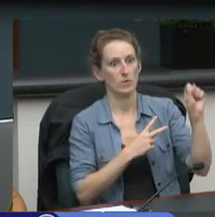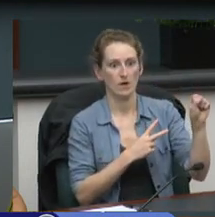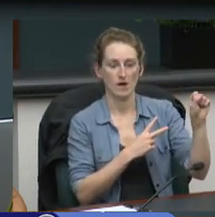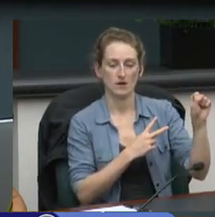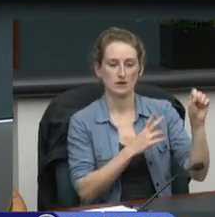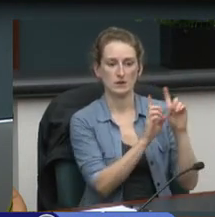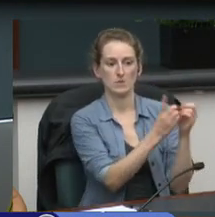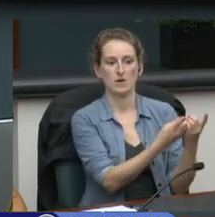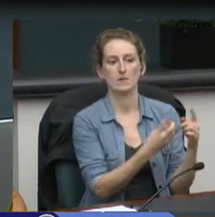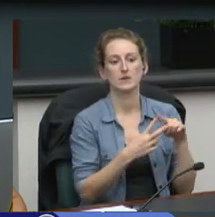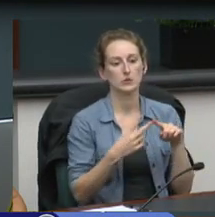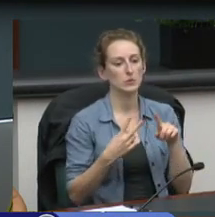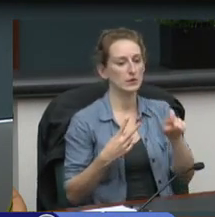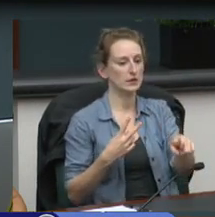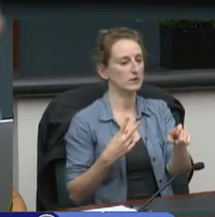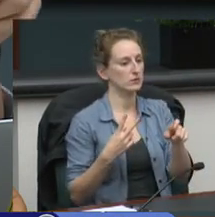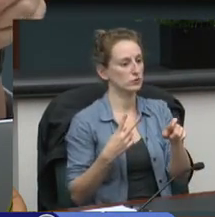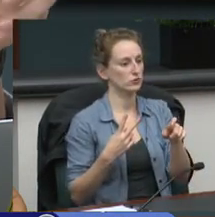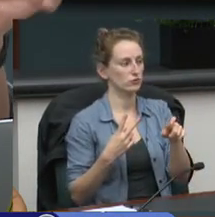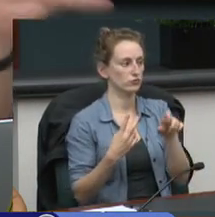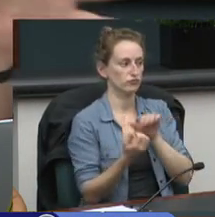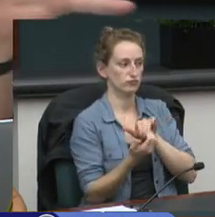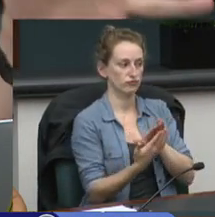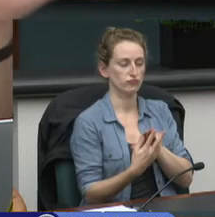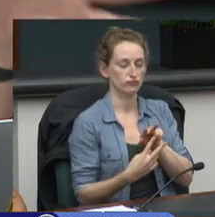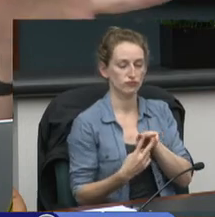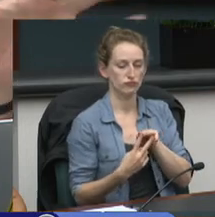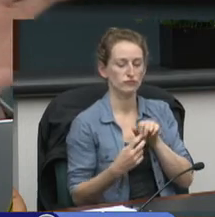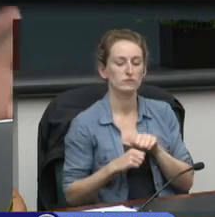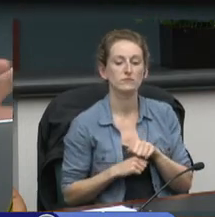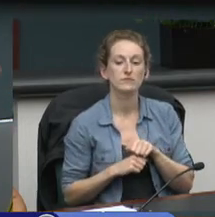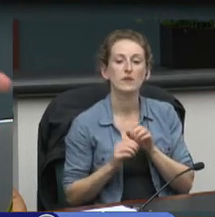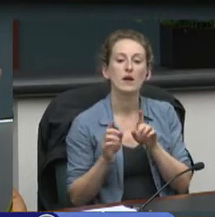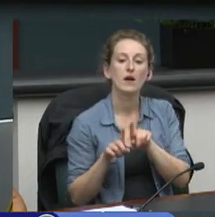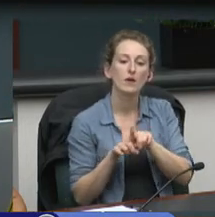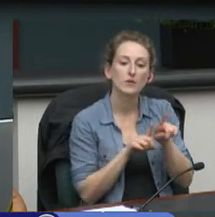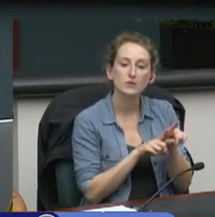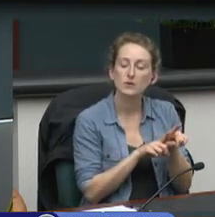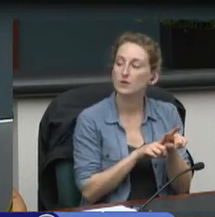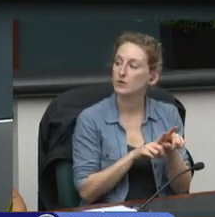we should address that also arid median income itself is not defined in the